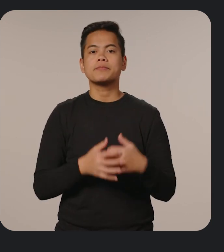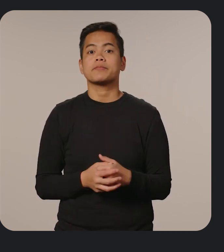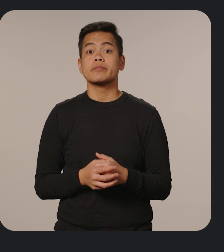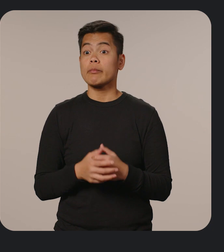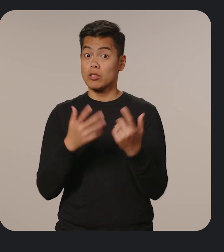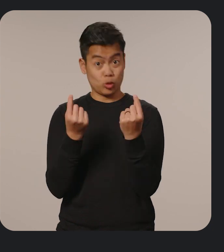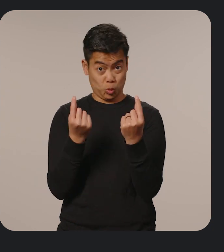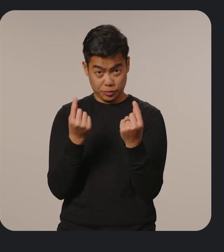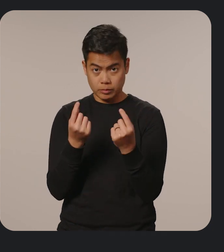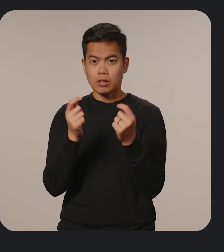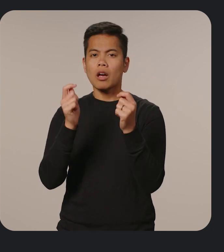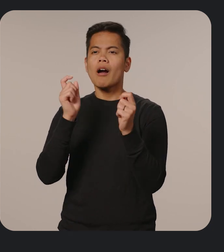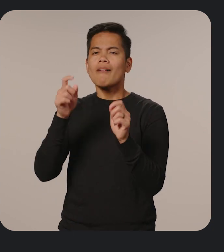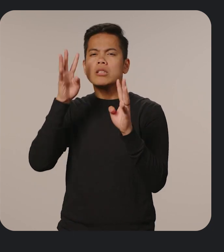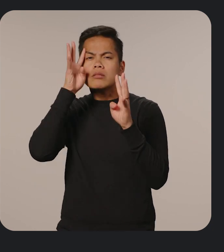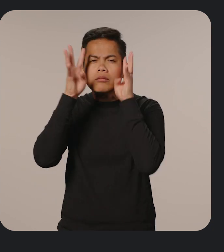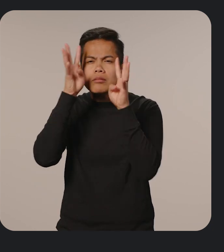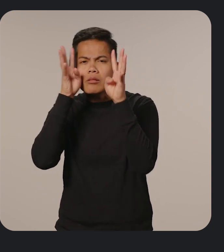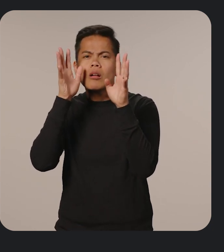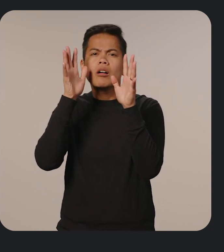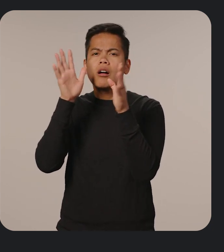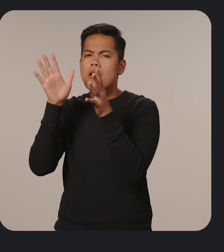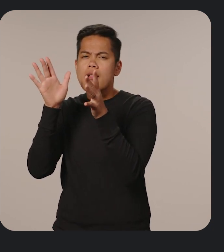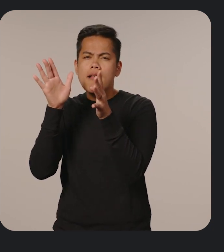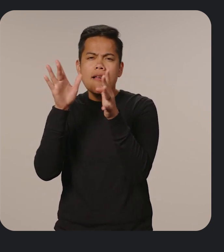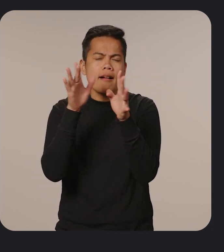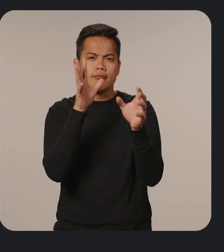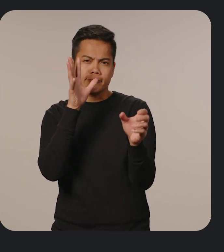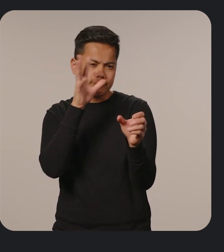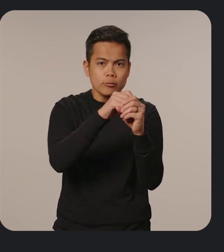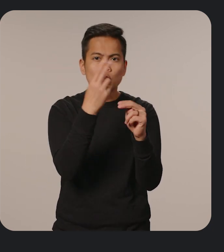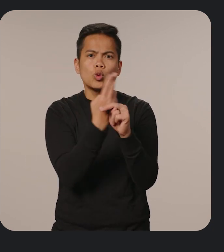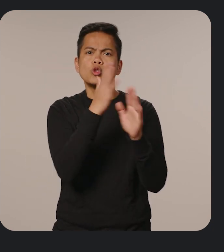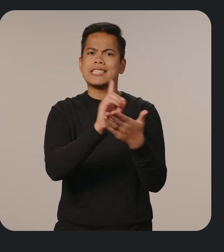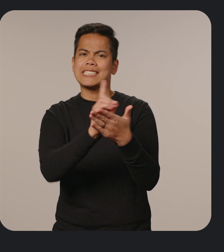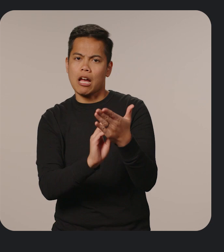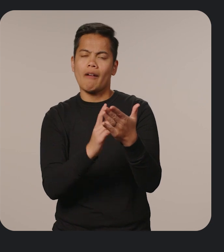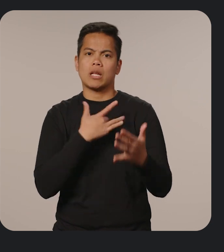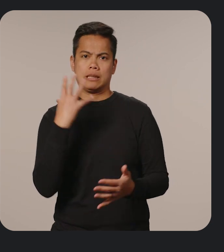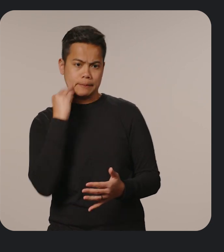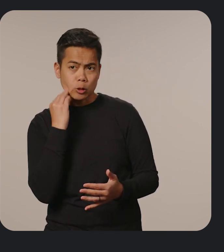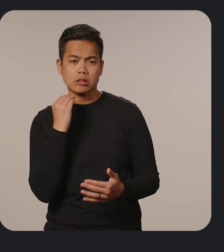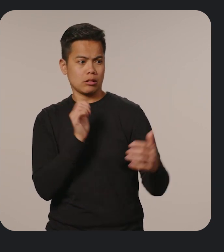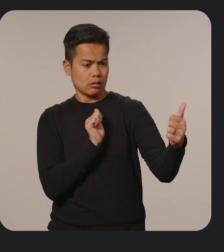as a co-creater to make devices and experiences feel truly personal. We've transformed our color system